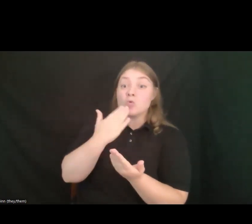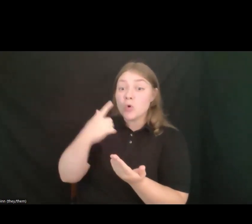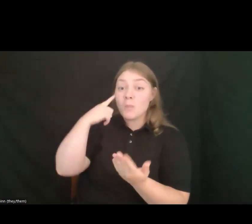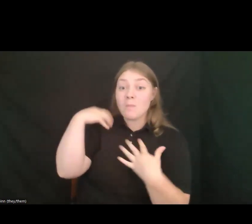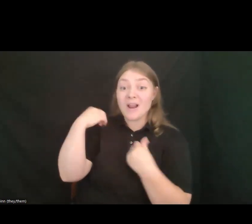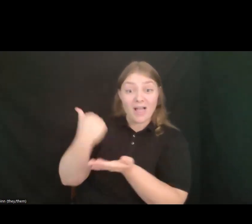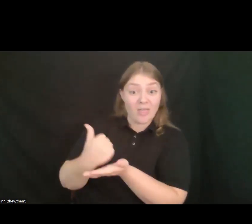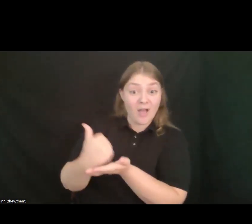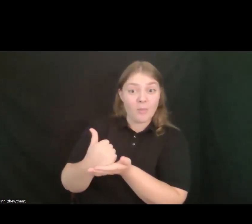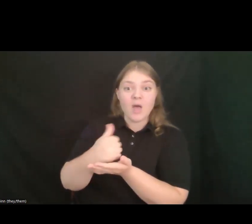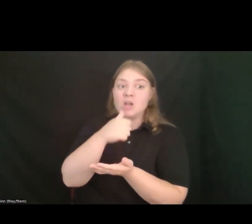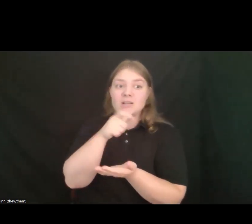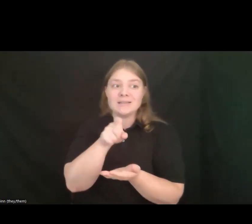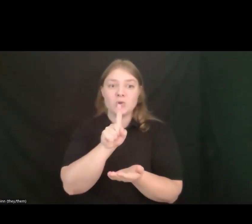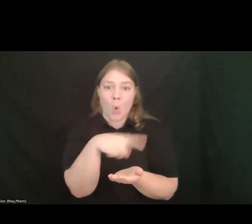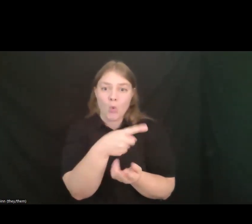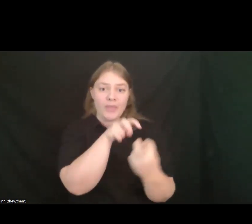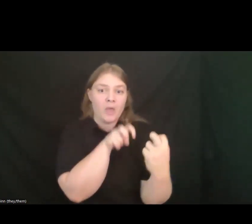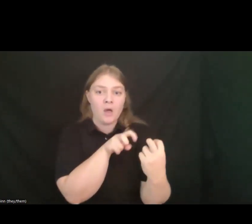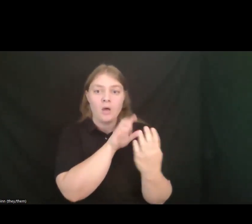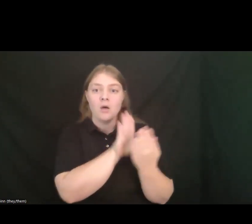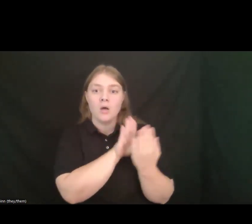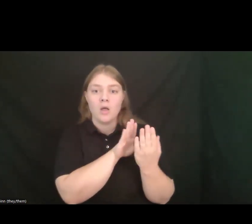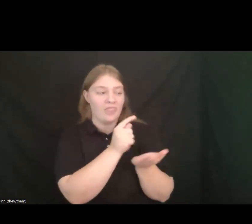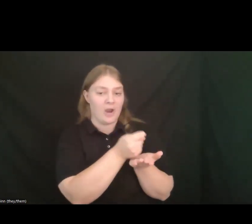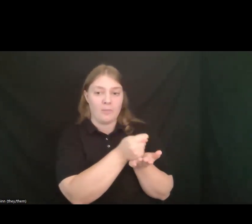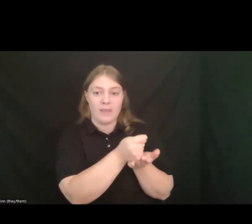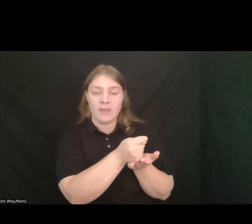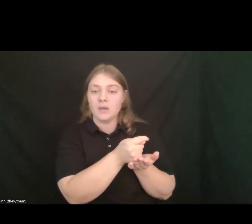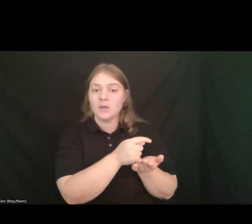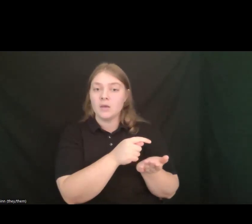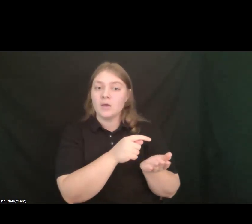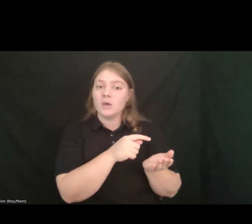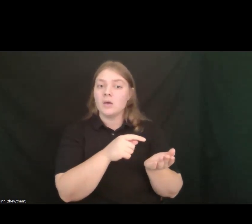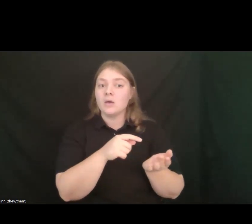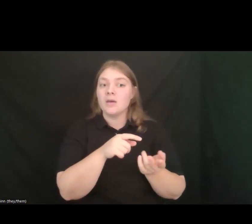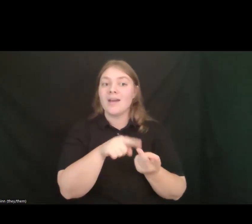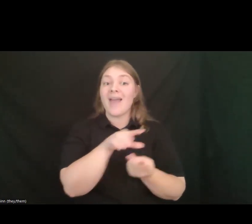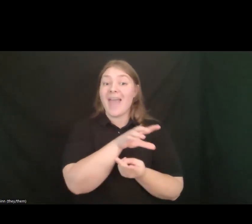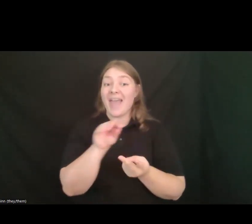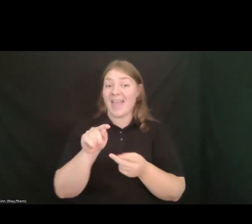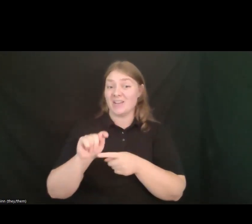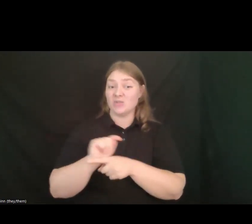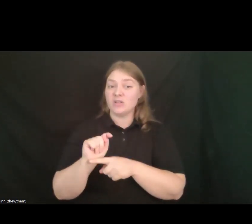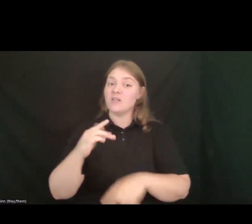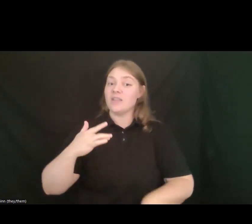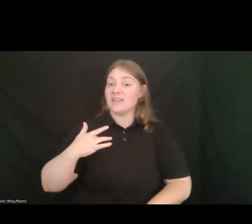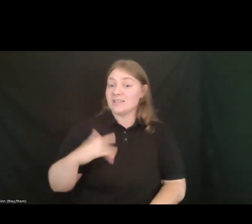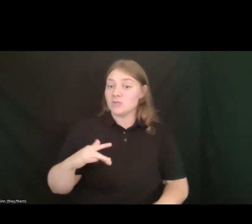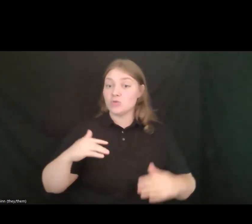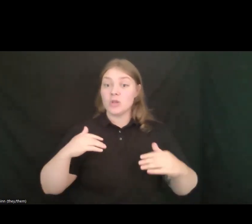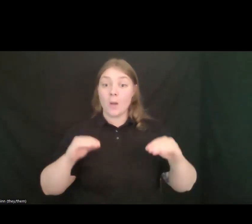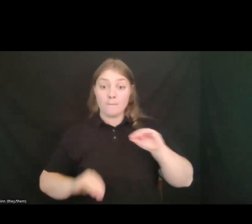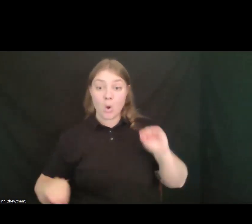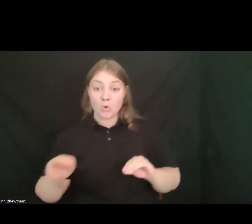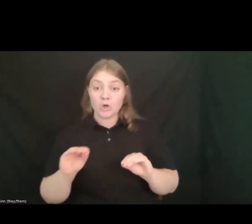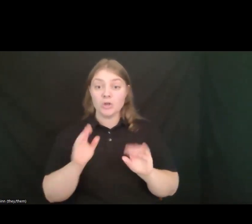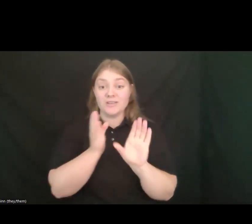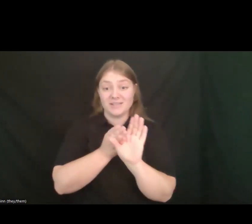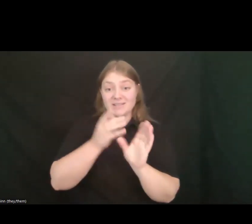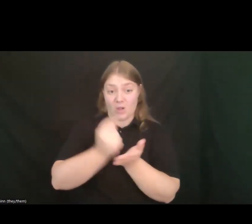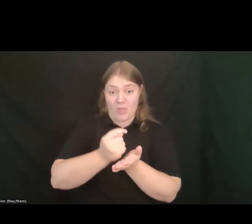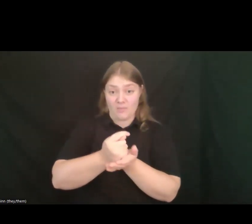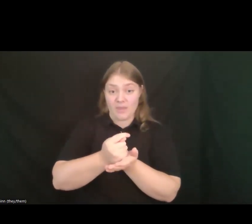one to one um and I also I'm trained in um sensory model Psychotherapy which um it considers the body